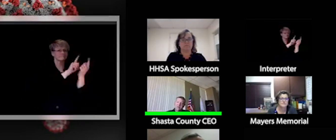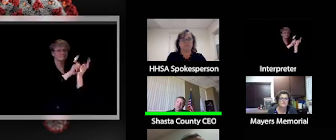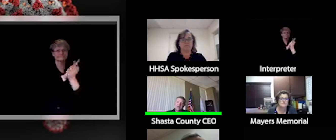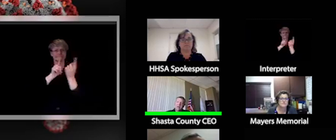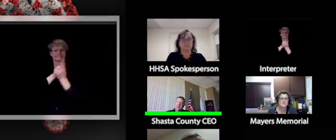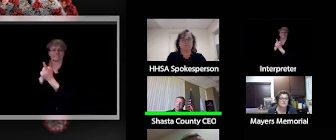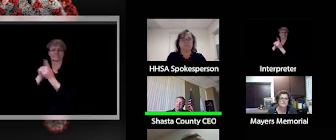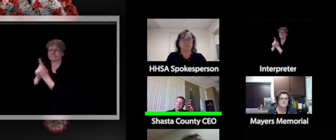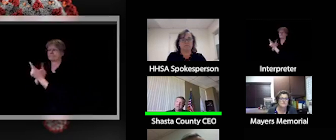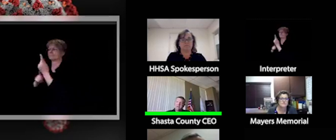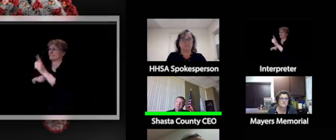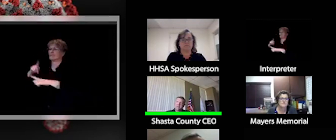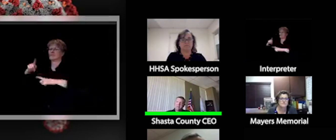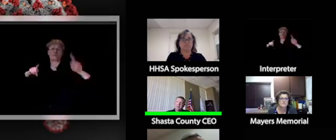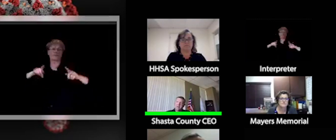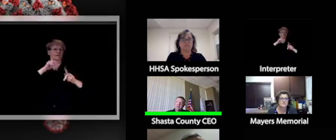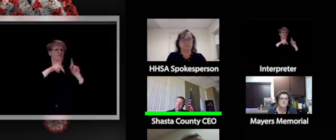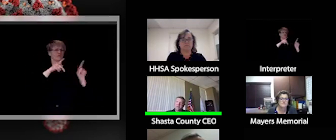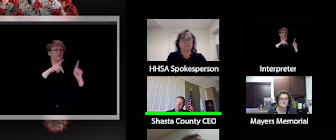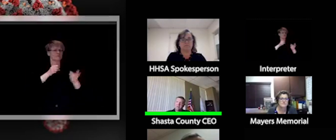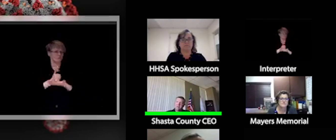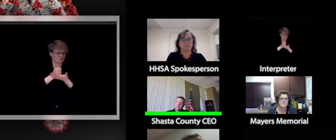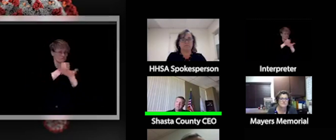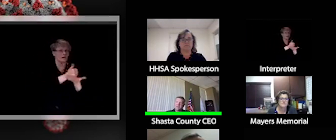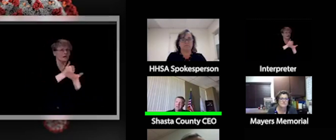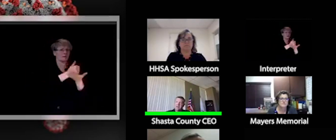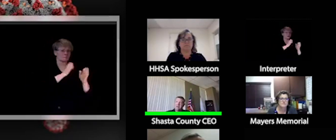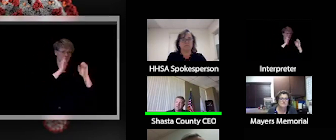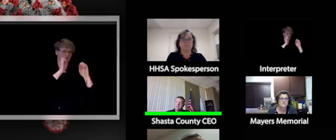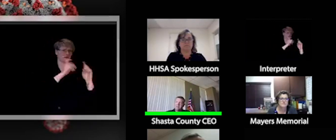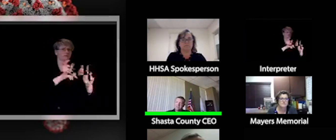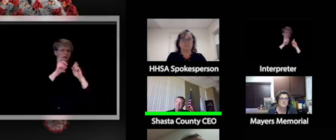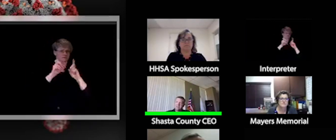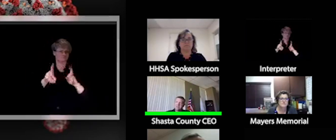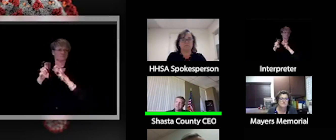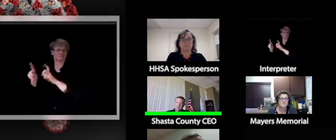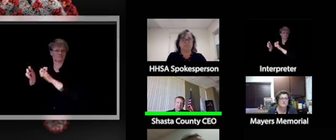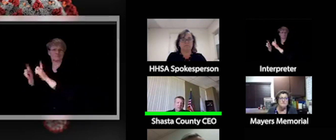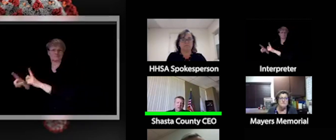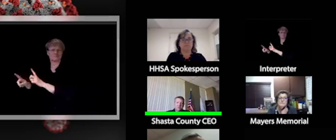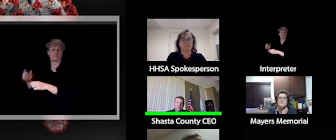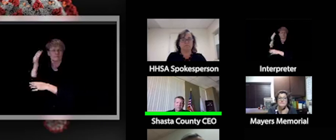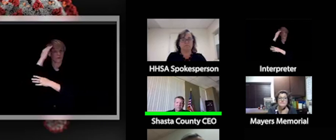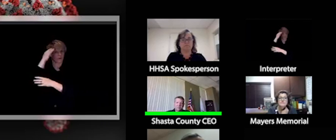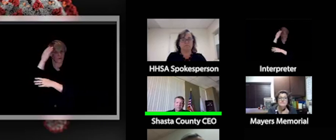I know that the Police Chief has been out there in businesses talking to those business